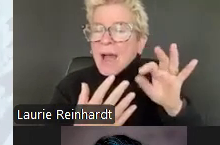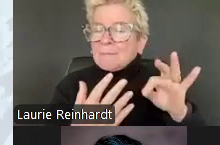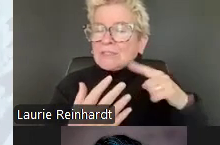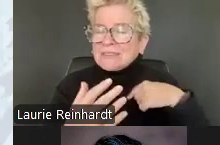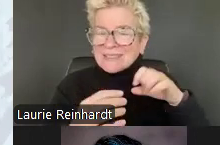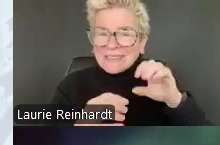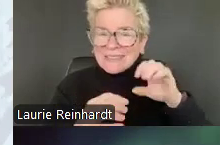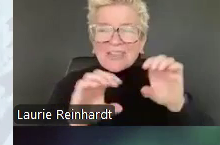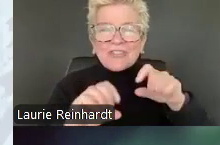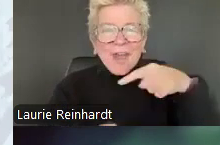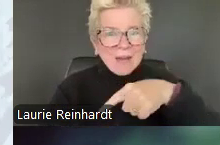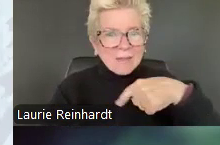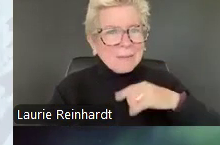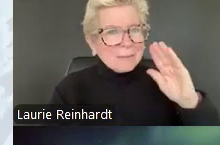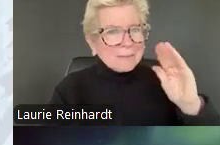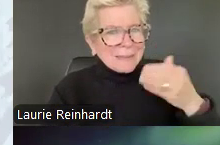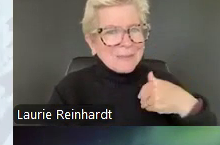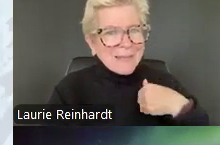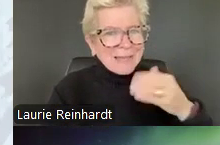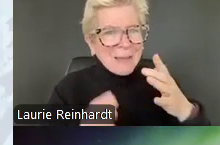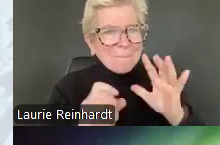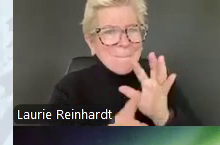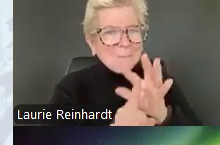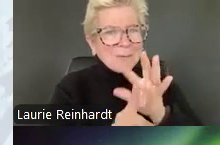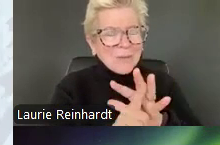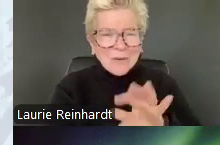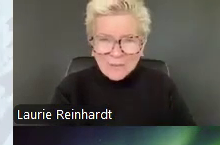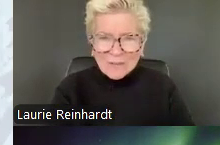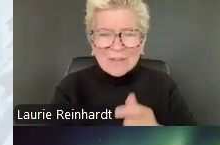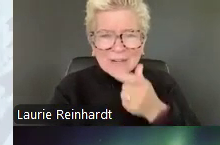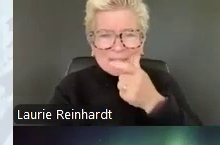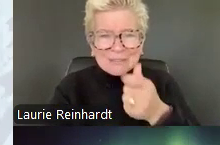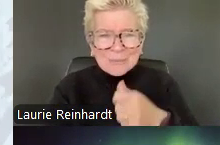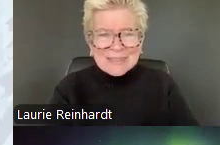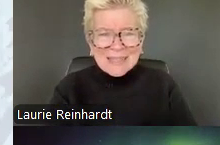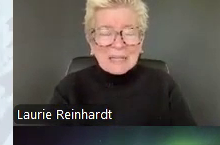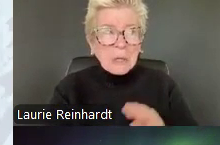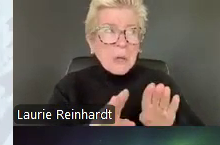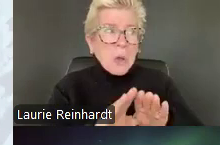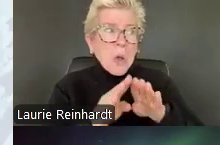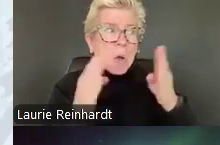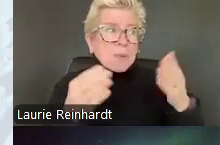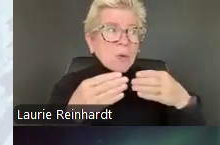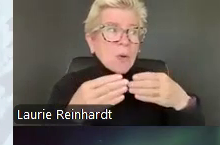really popular pathway and this is interesting about Open Doors and CTE not being as available